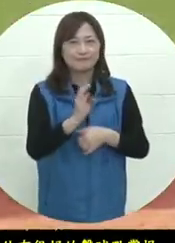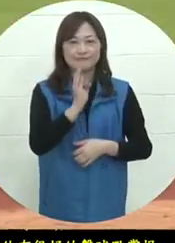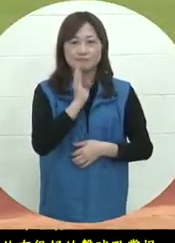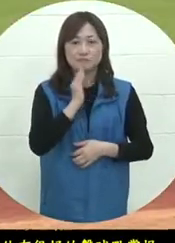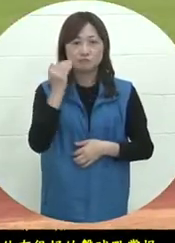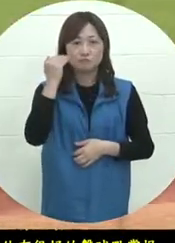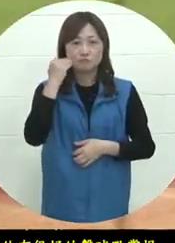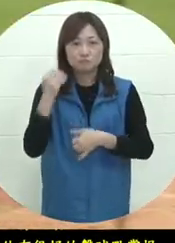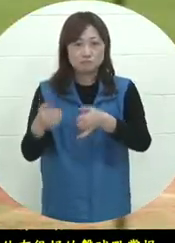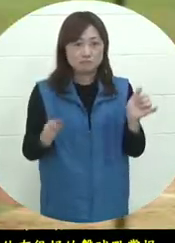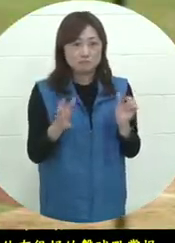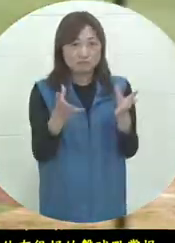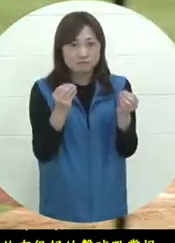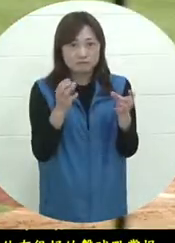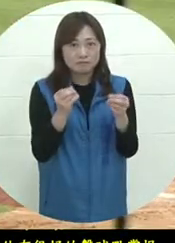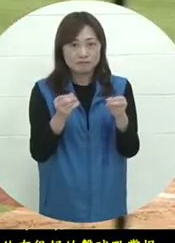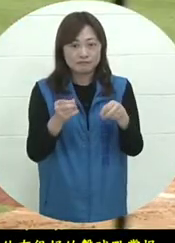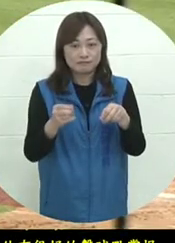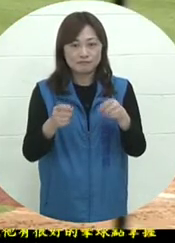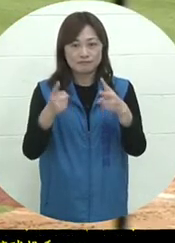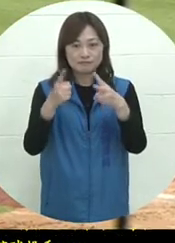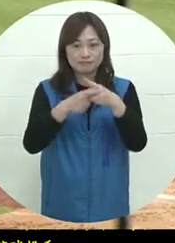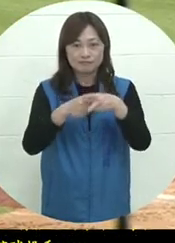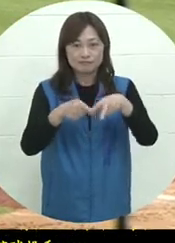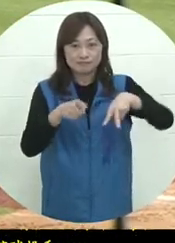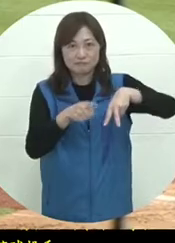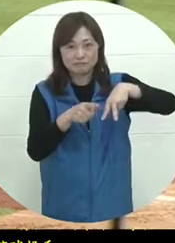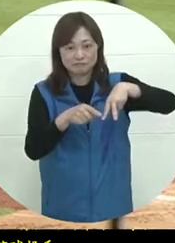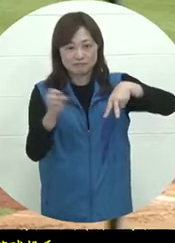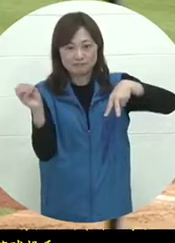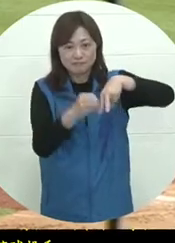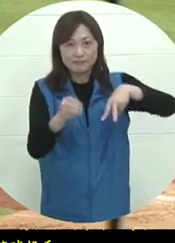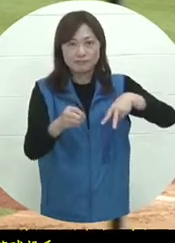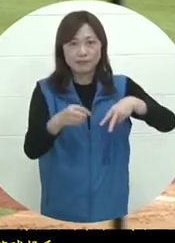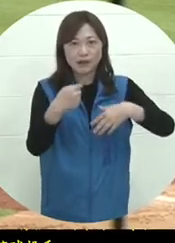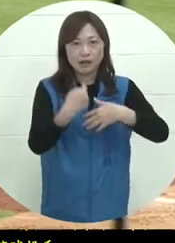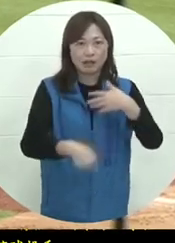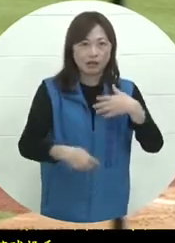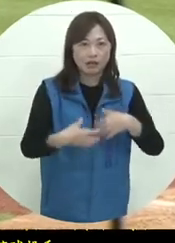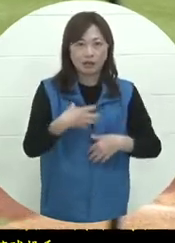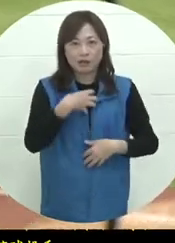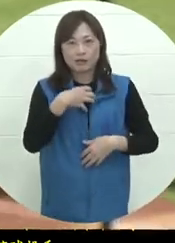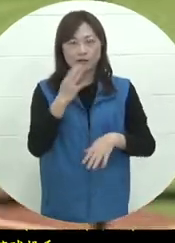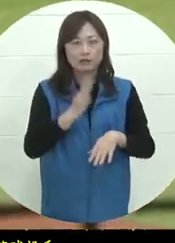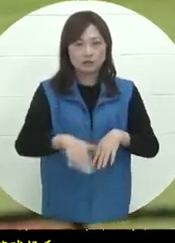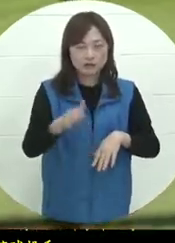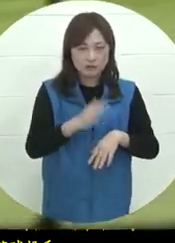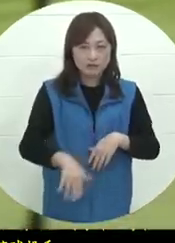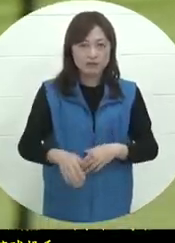the calf and tibia may be hit. It was quite a serious injury. Wow, this game of Densan was awesome.